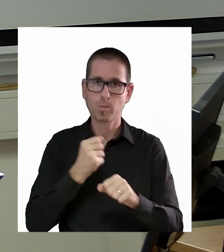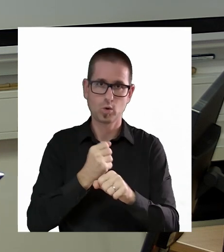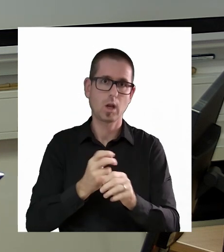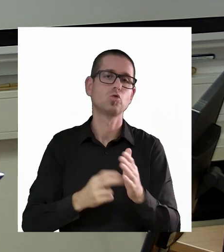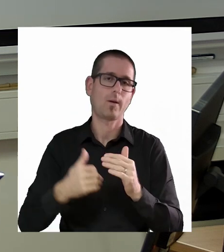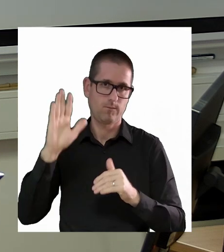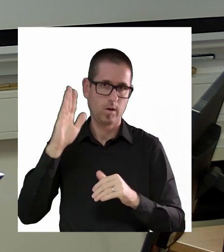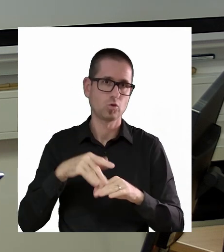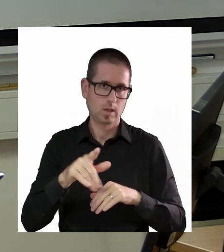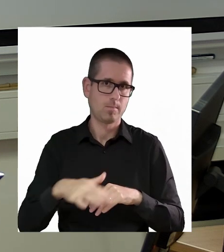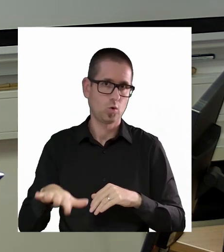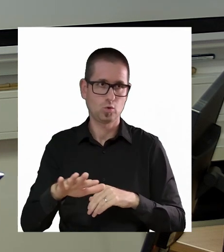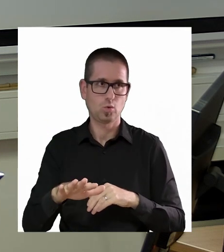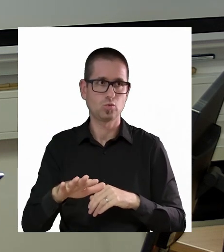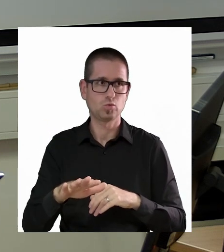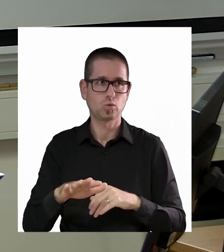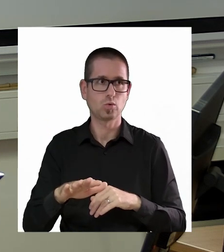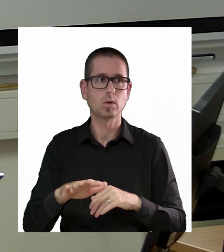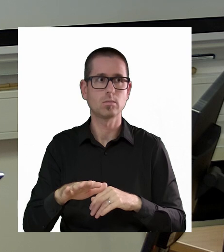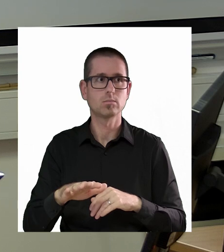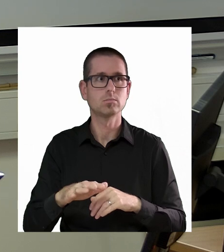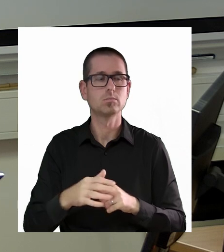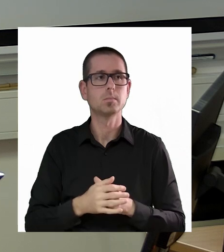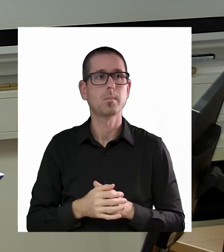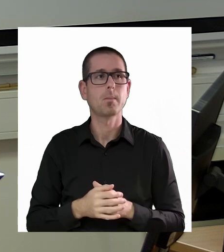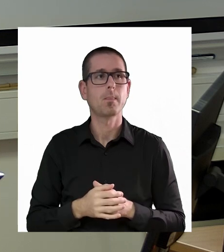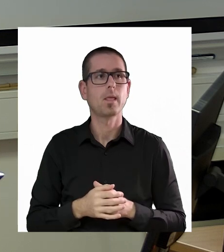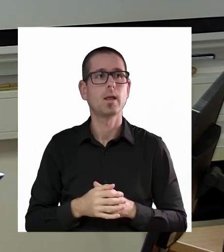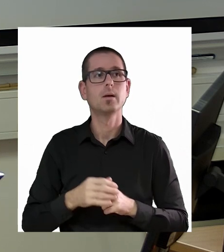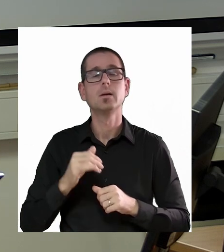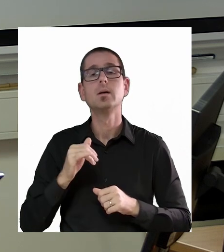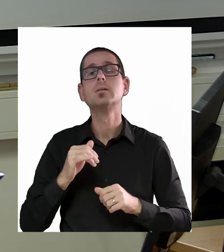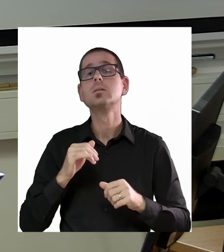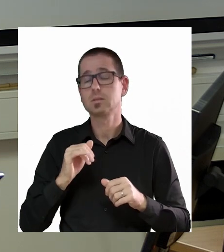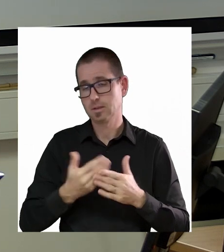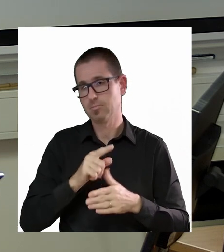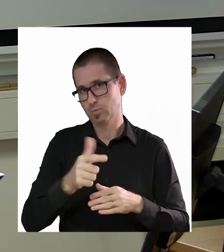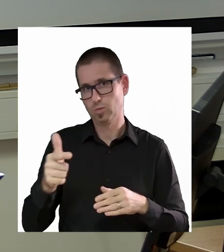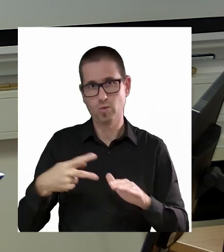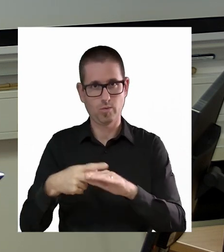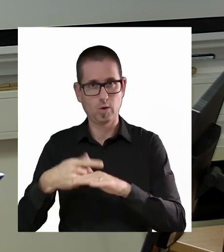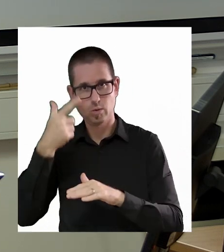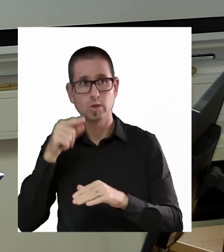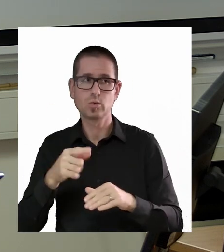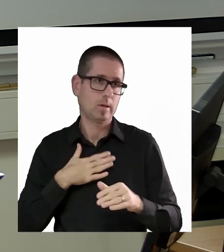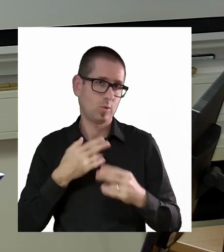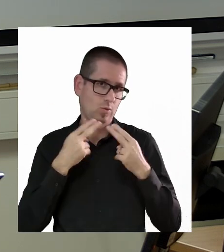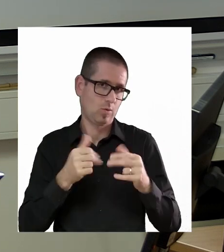to bring it to SAN and disability people. So I think this is the answer for now. Thank you.